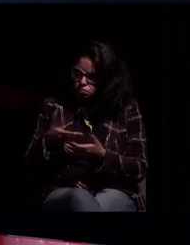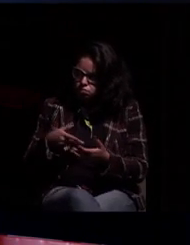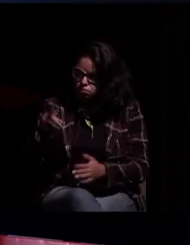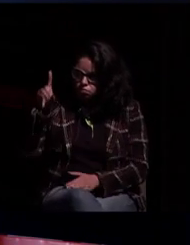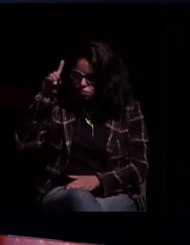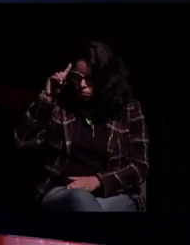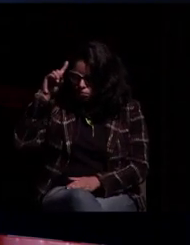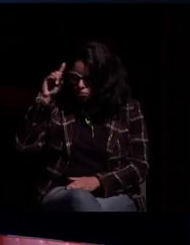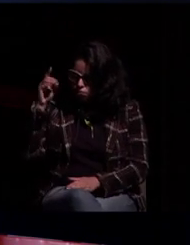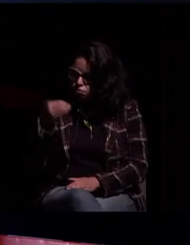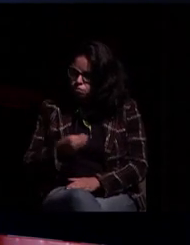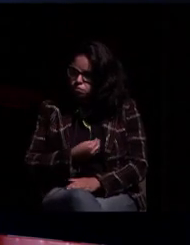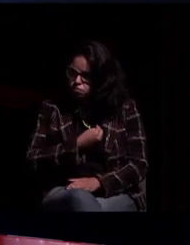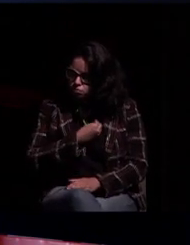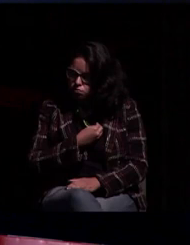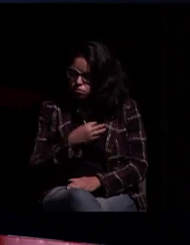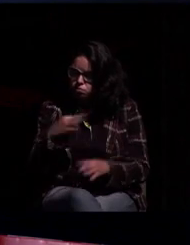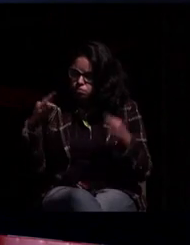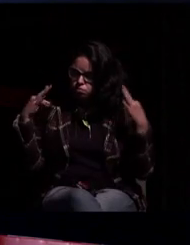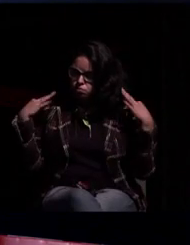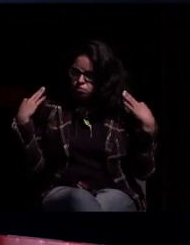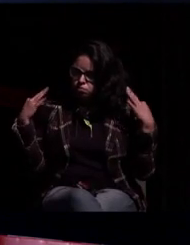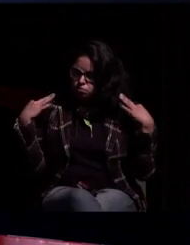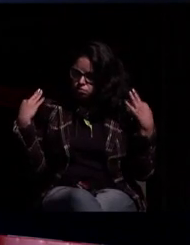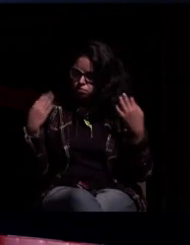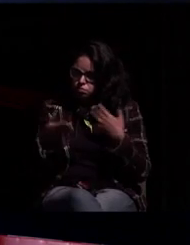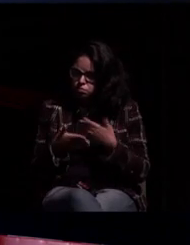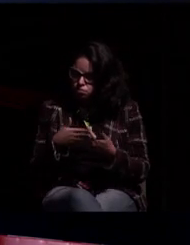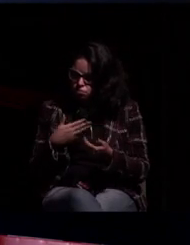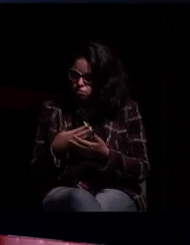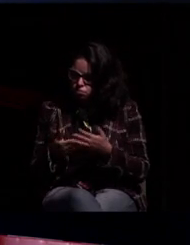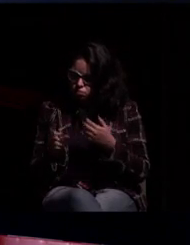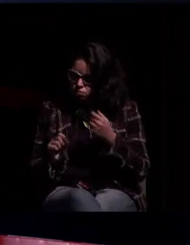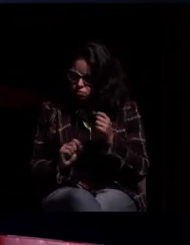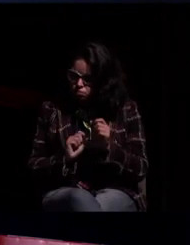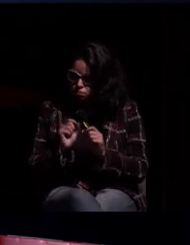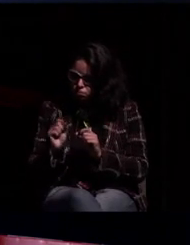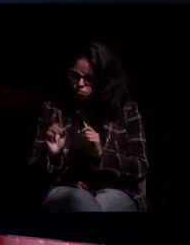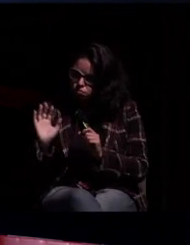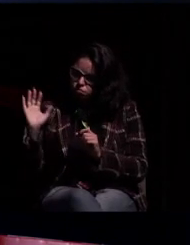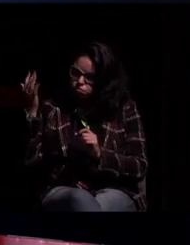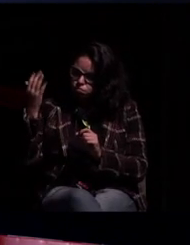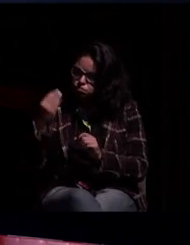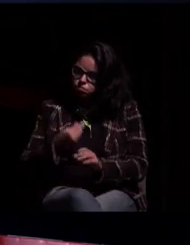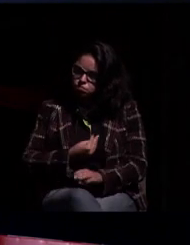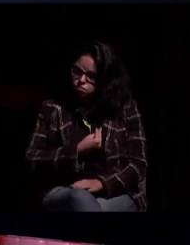And tourism of every kind happens in the everyday life.